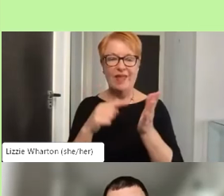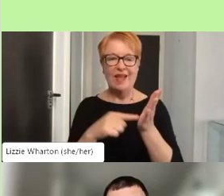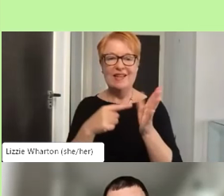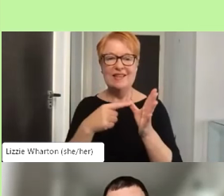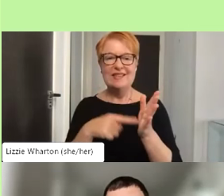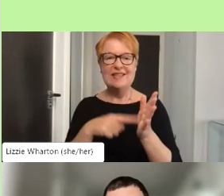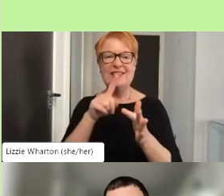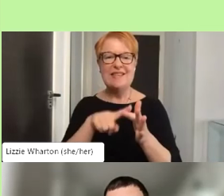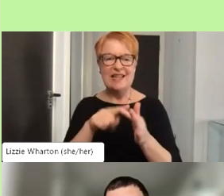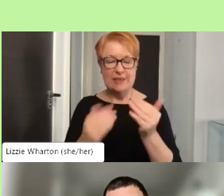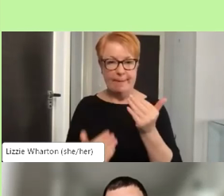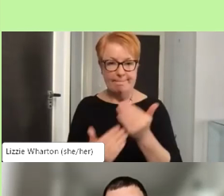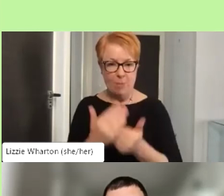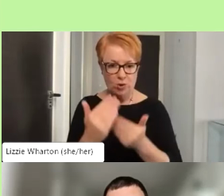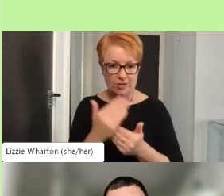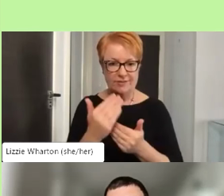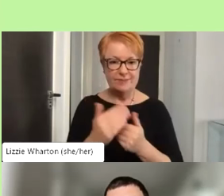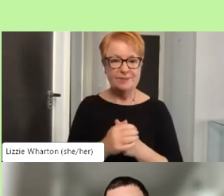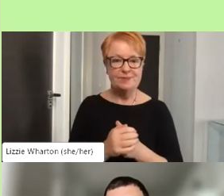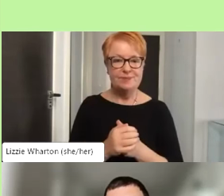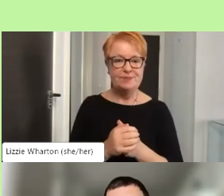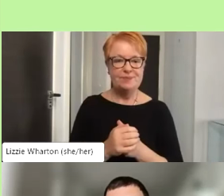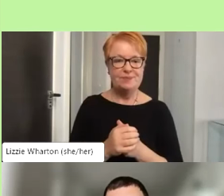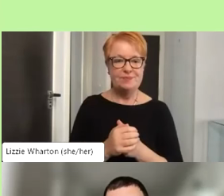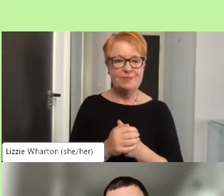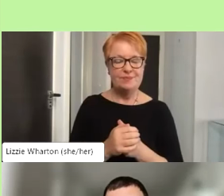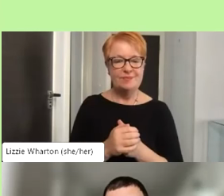Foundation, and later with Showroom.